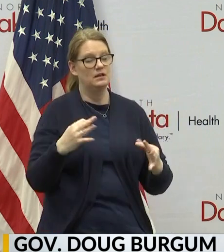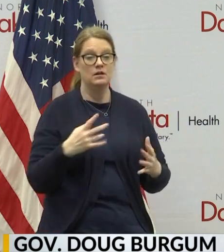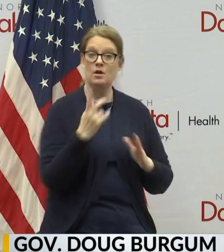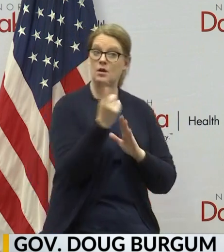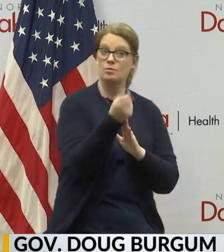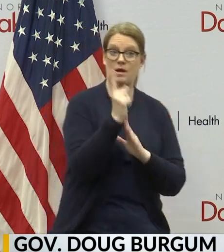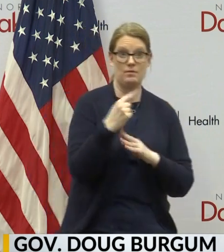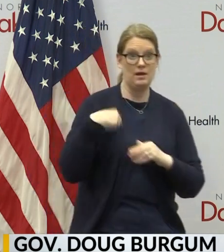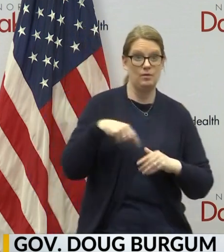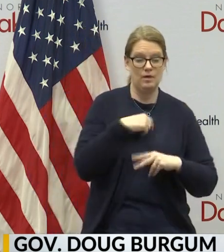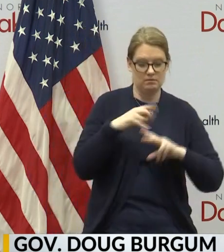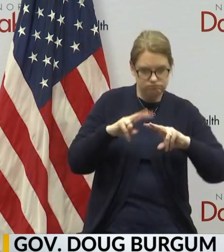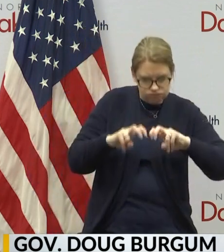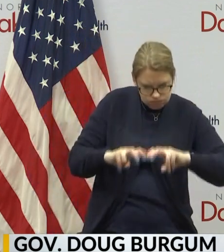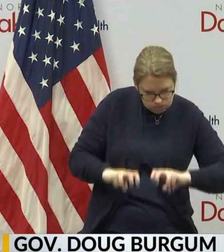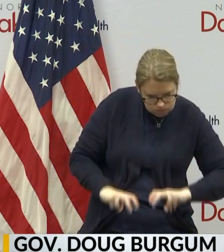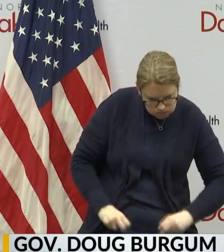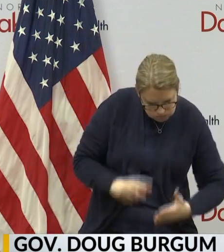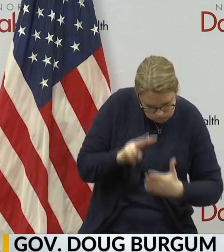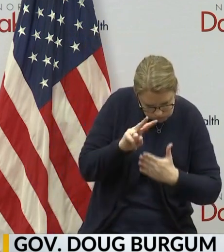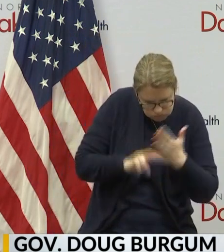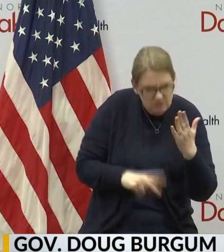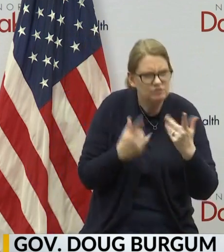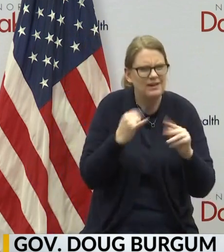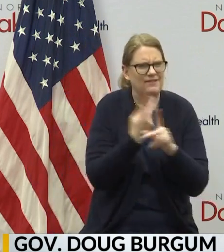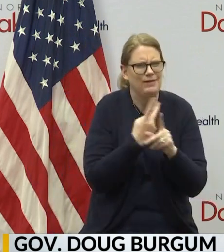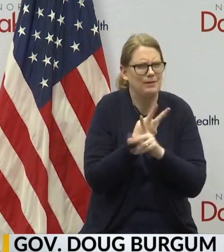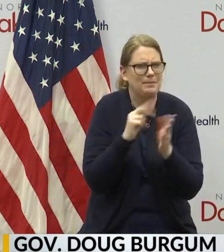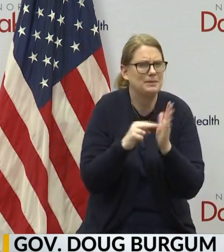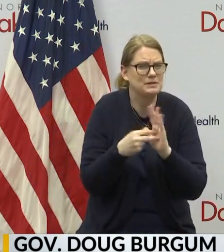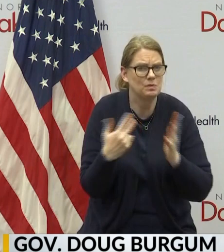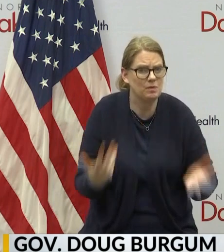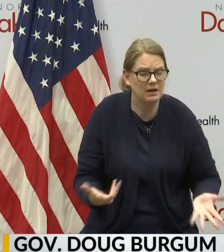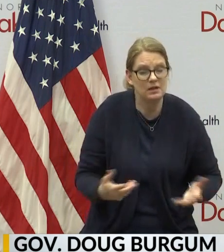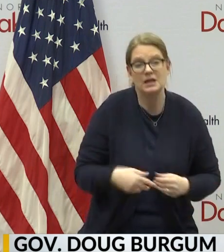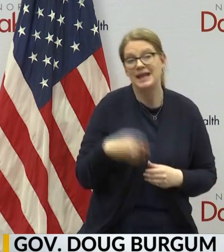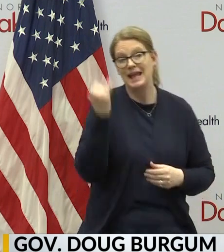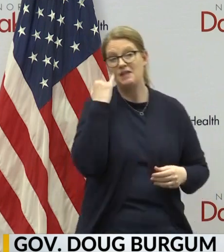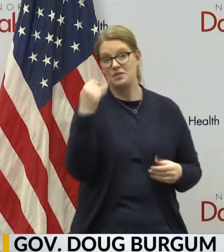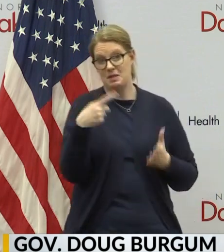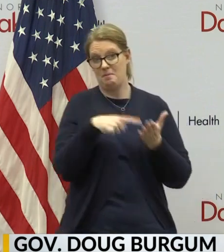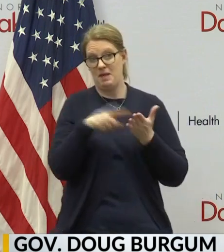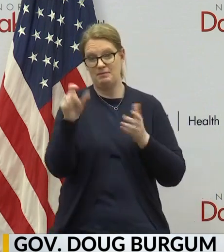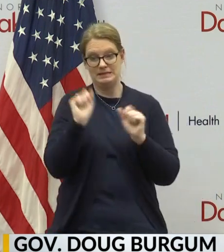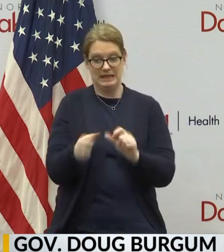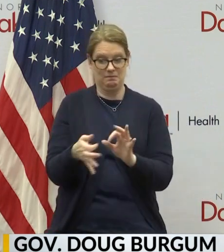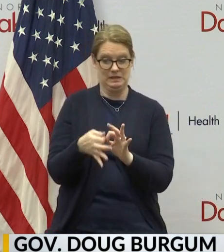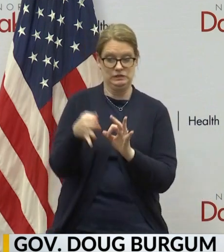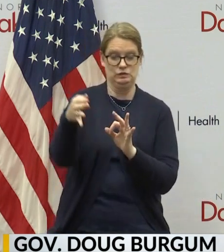WITH FUNDS AND PROGRAMS WILL BE ADMINISTERED BY MANY NUMEROUS FEDERAL AGENCY. WE ARE DIGGING IN RIGHT AWAY TO